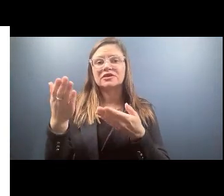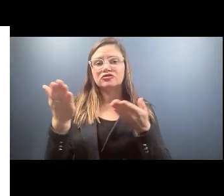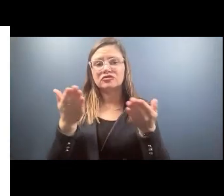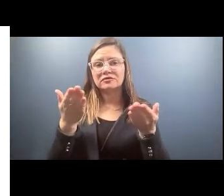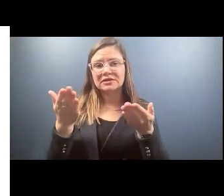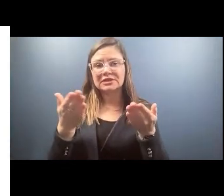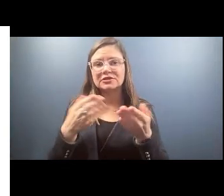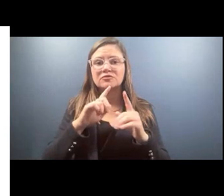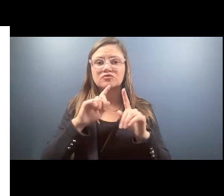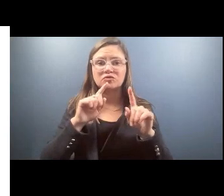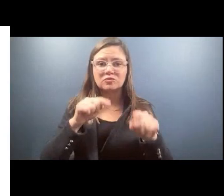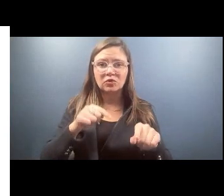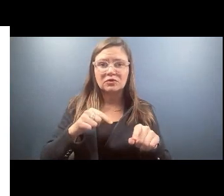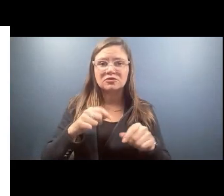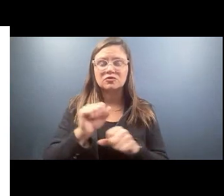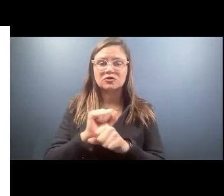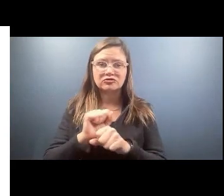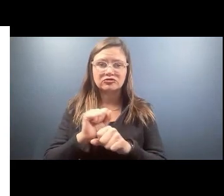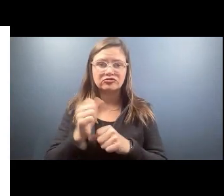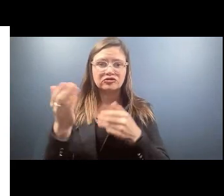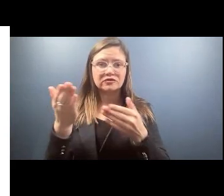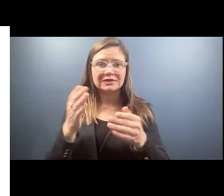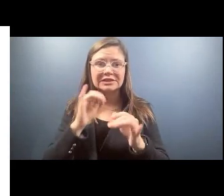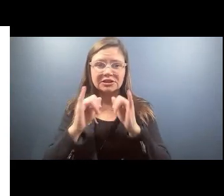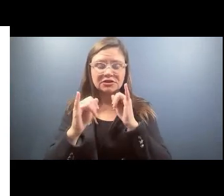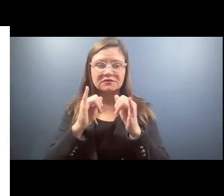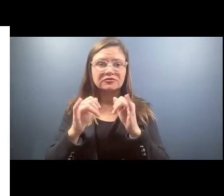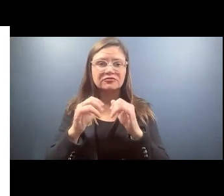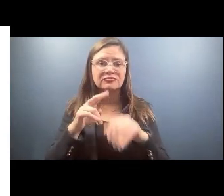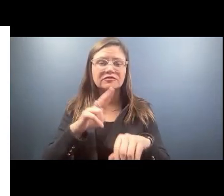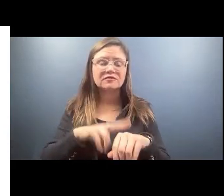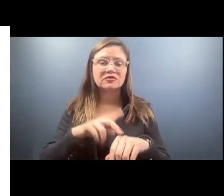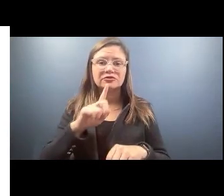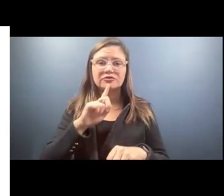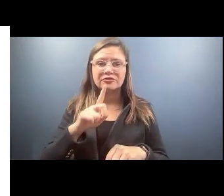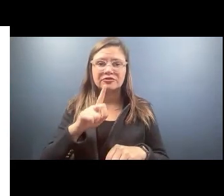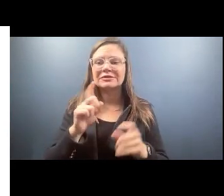or work worker surveys and interviews. Of course, these are highly customizable to policy